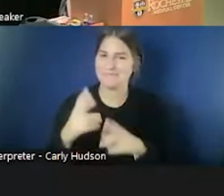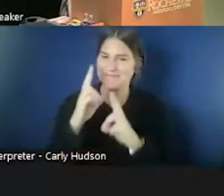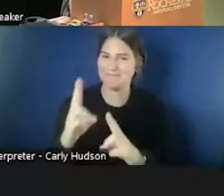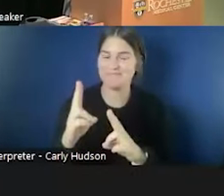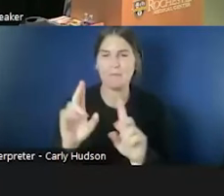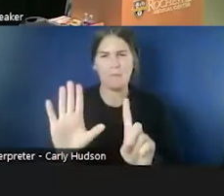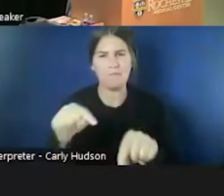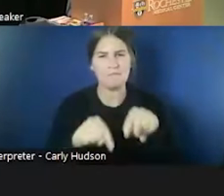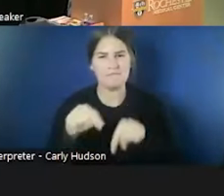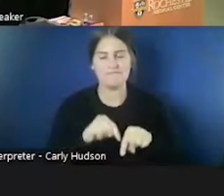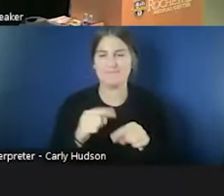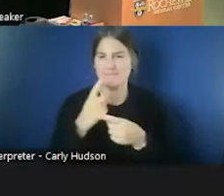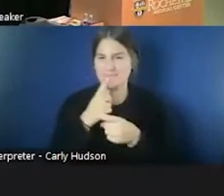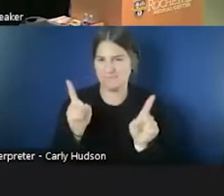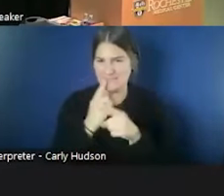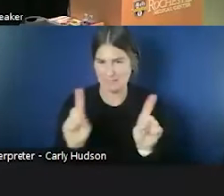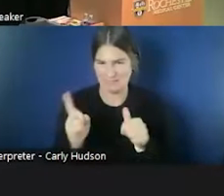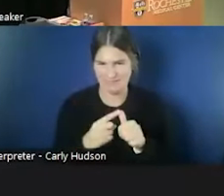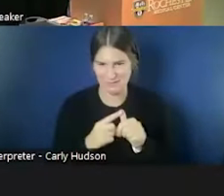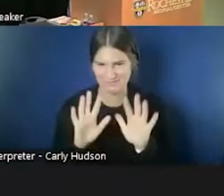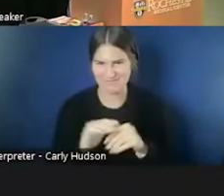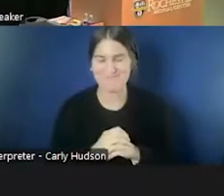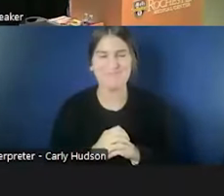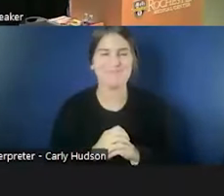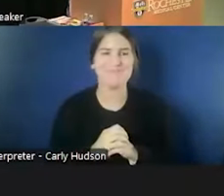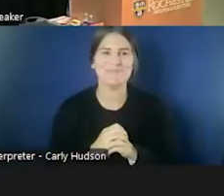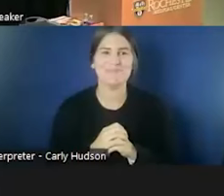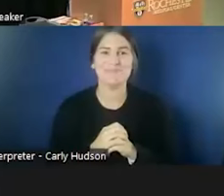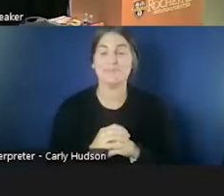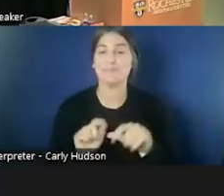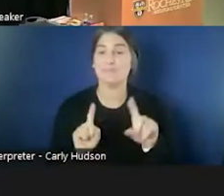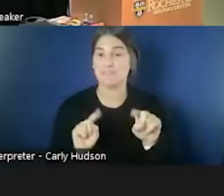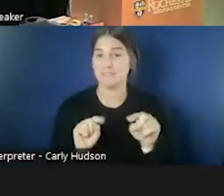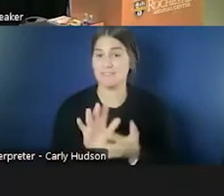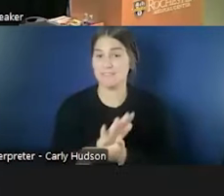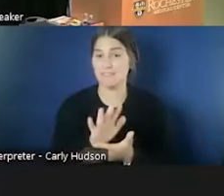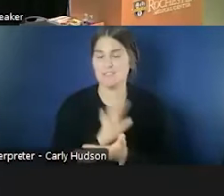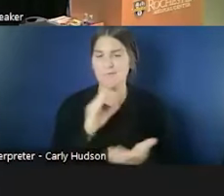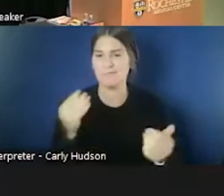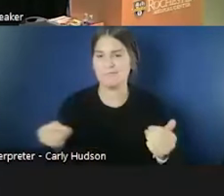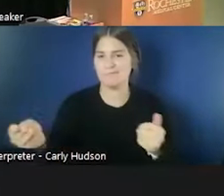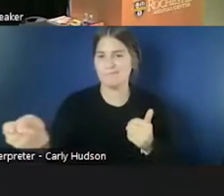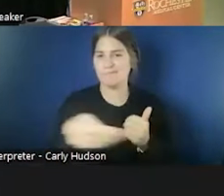some housekeeping I forgot um the attendance sheet will be passed around please sign in